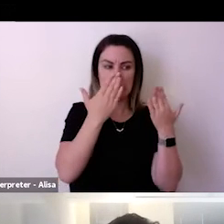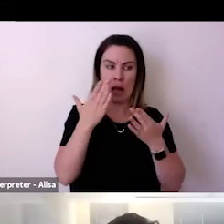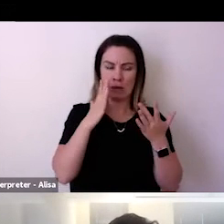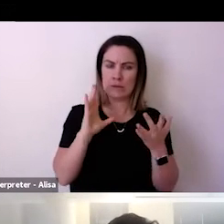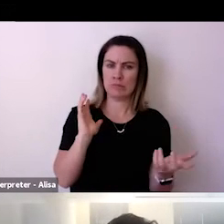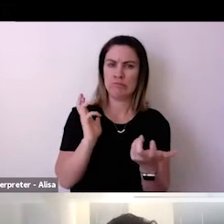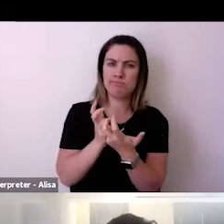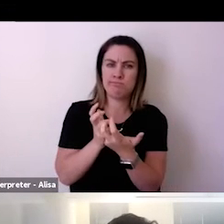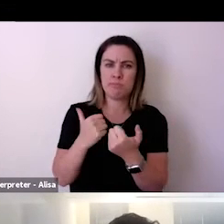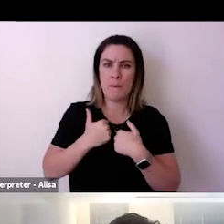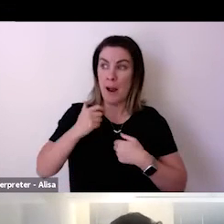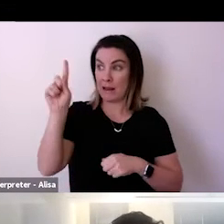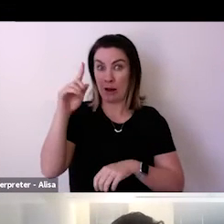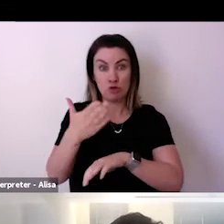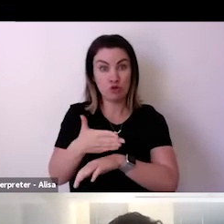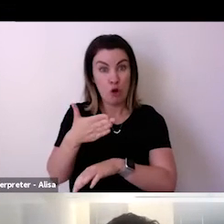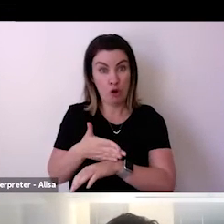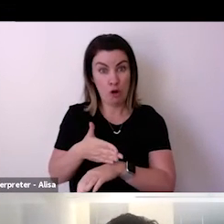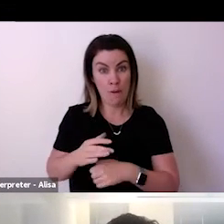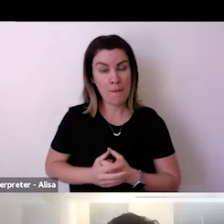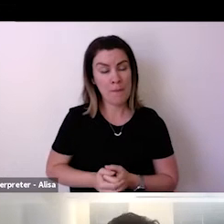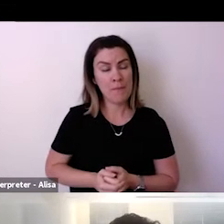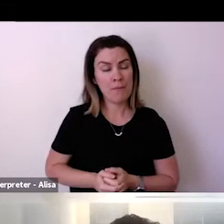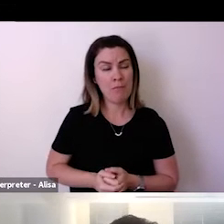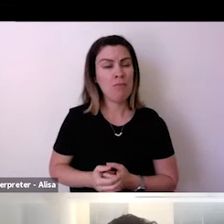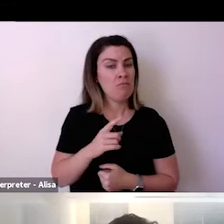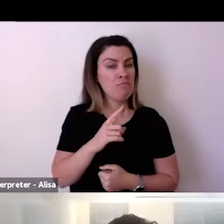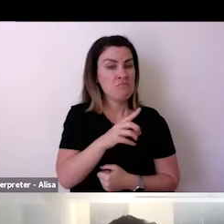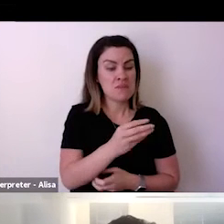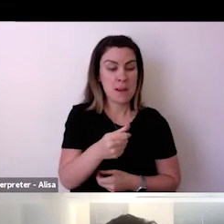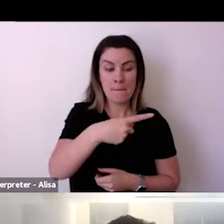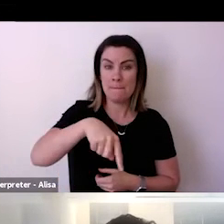And of the graduates working outside the creative industries, 70 to 80 percent of them